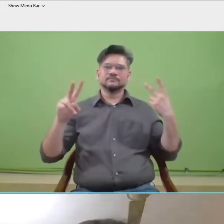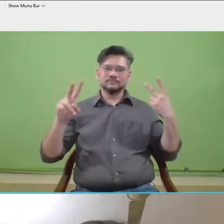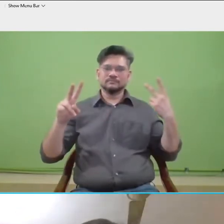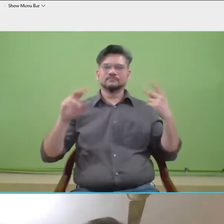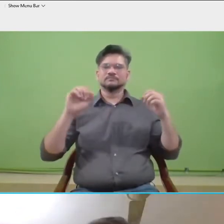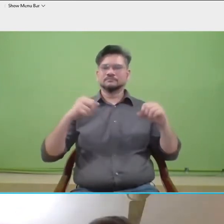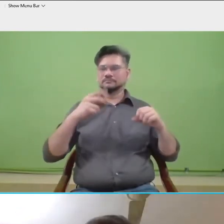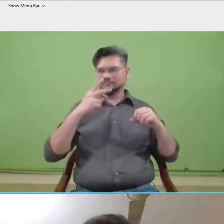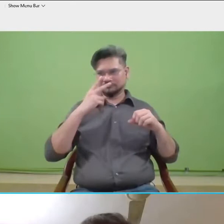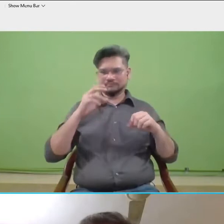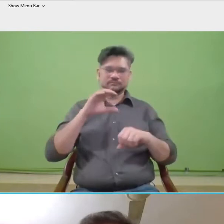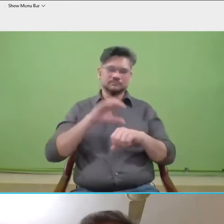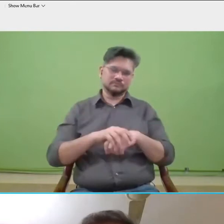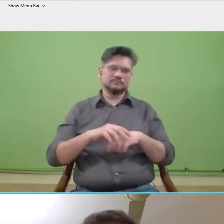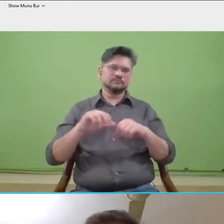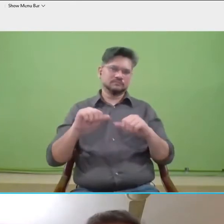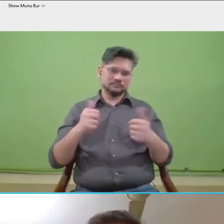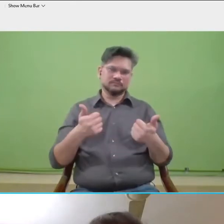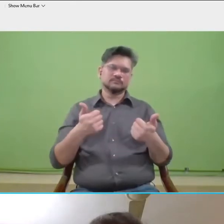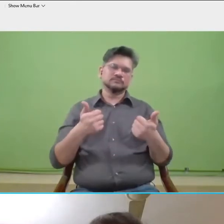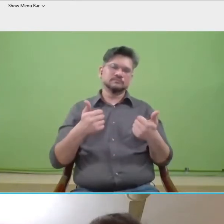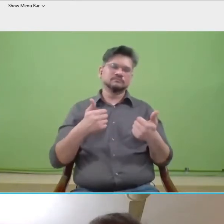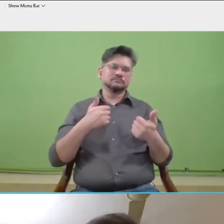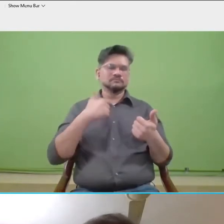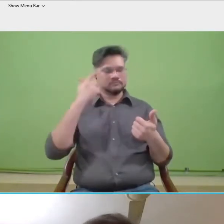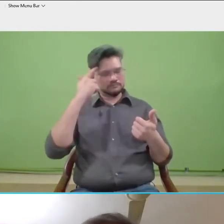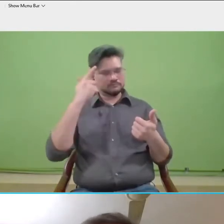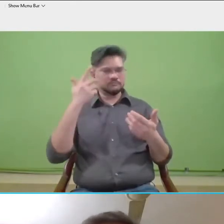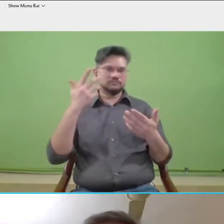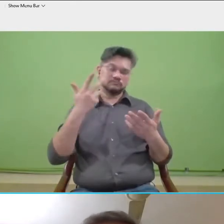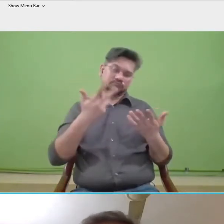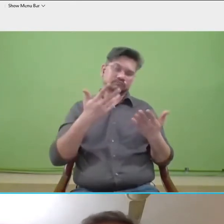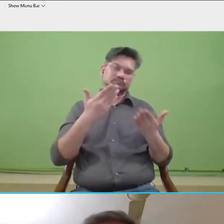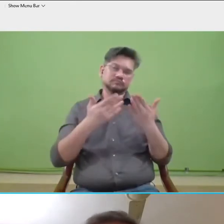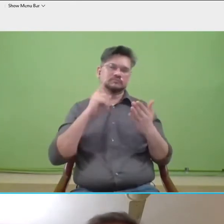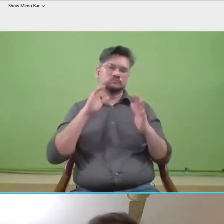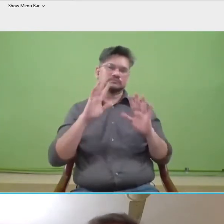are able to figure out so that I think is needs to be shown properly but I think that is true